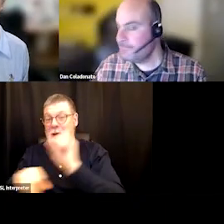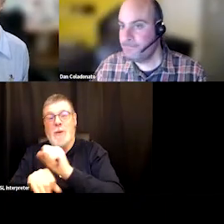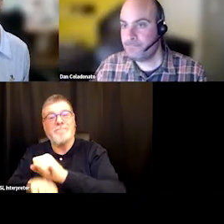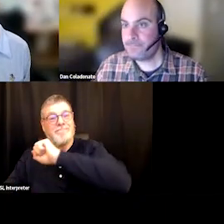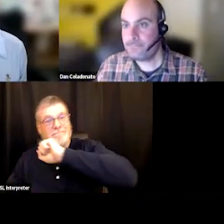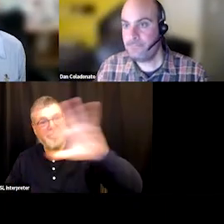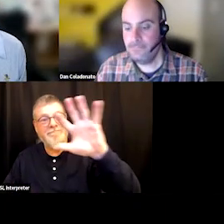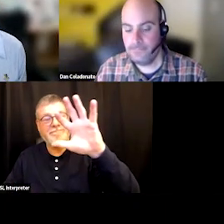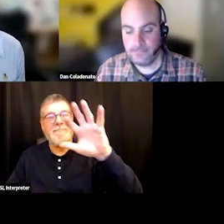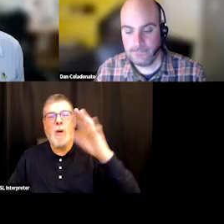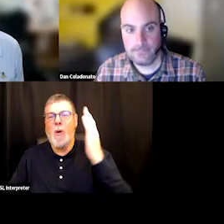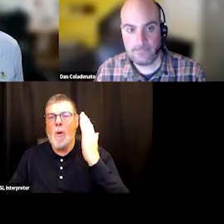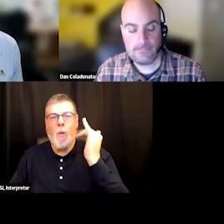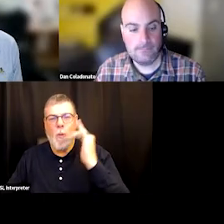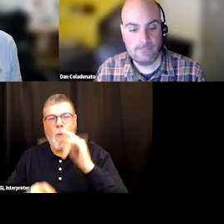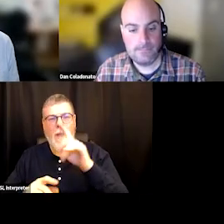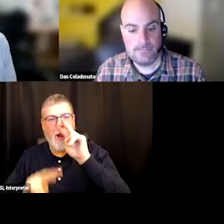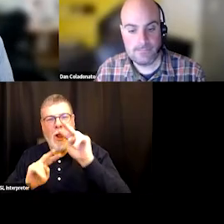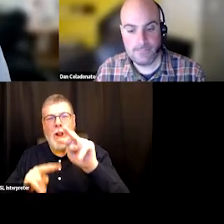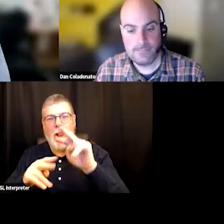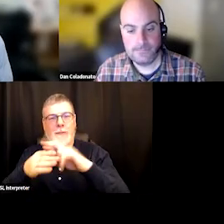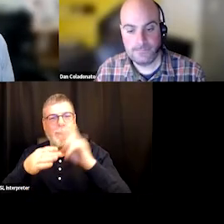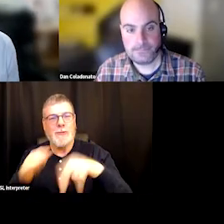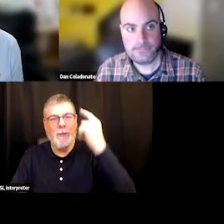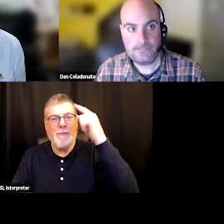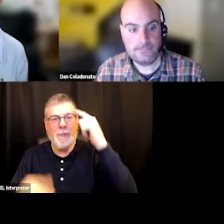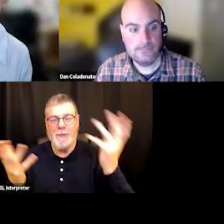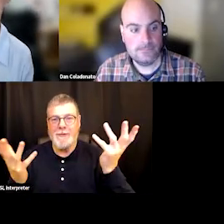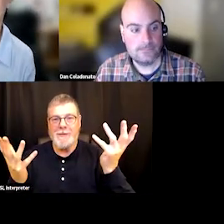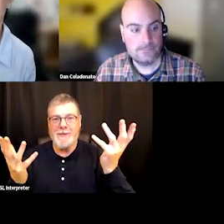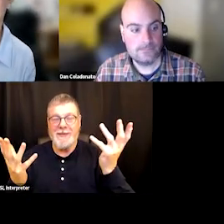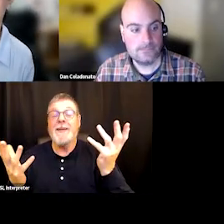Why are we asking you to track outcomes? It's so that you can get recognition